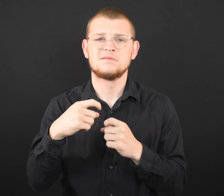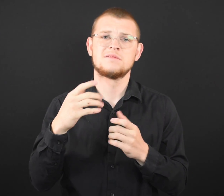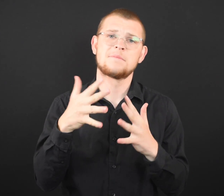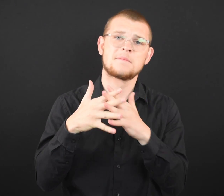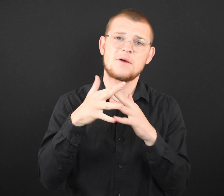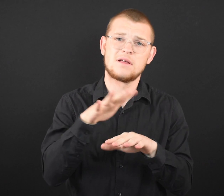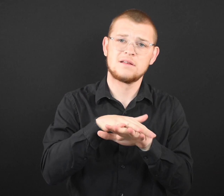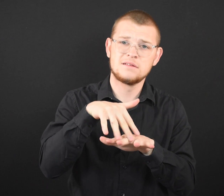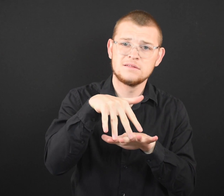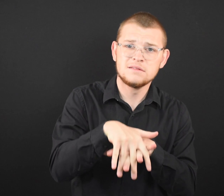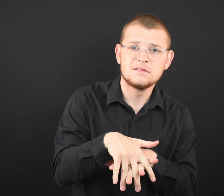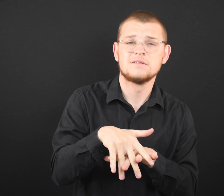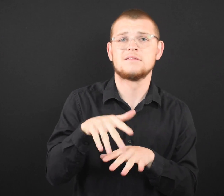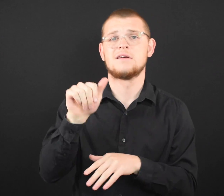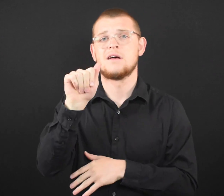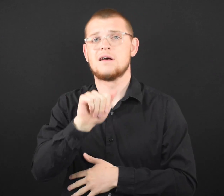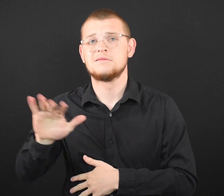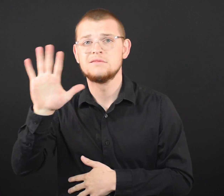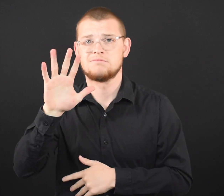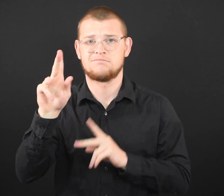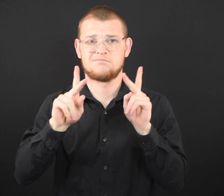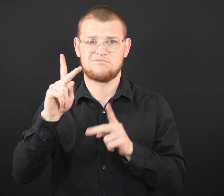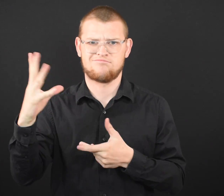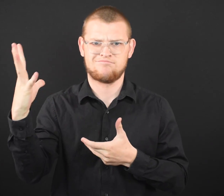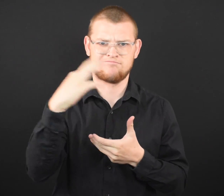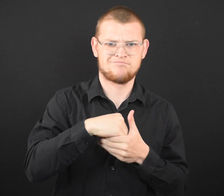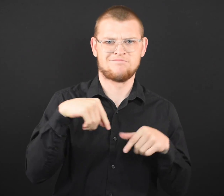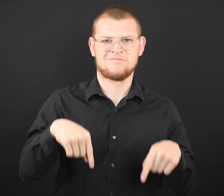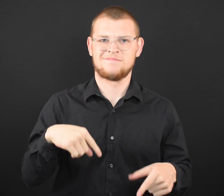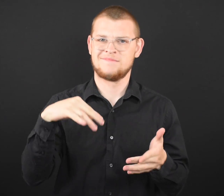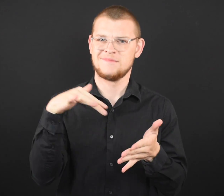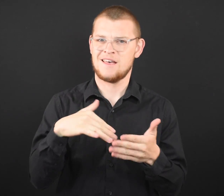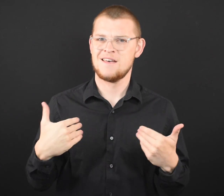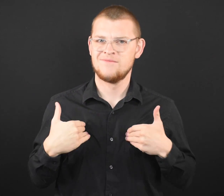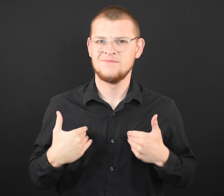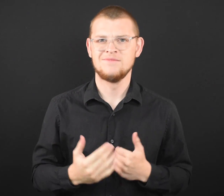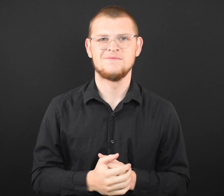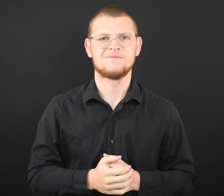studies. We know that these communities are often excluded from benefits of medicine